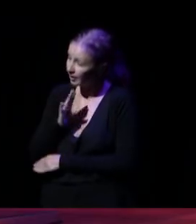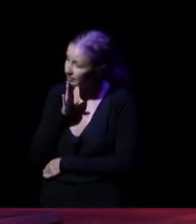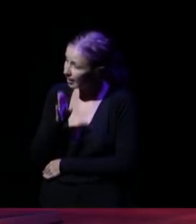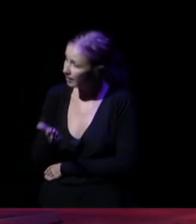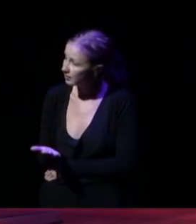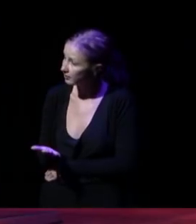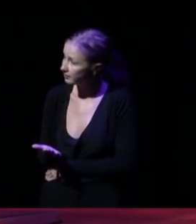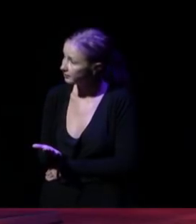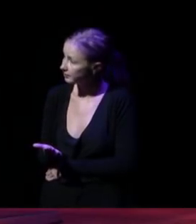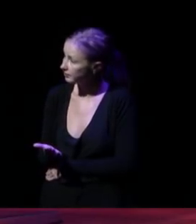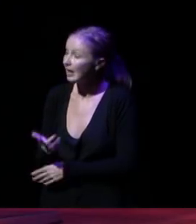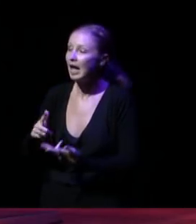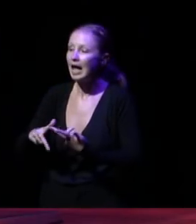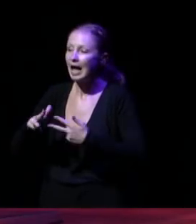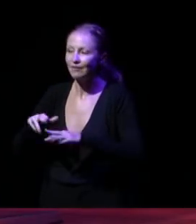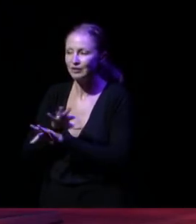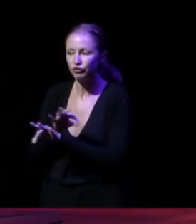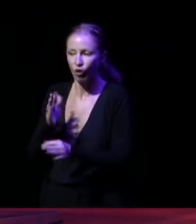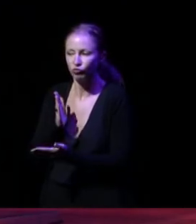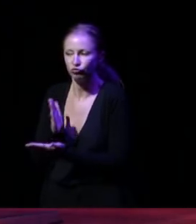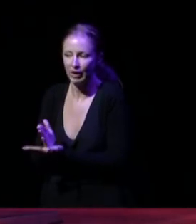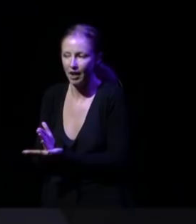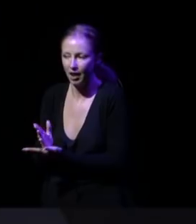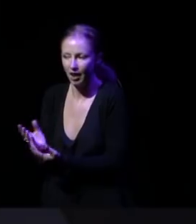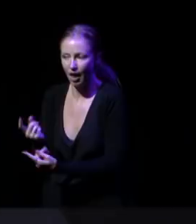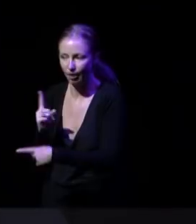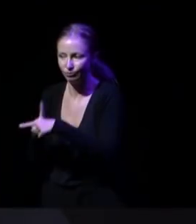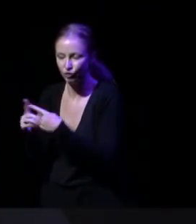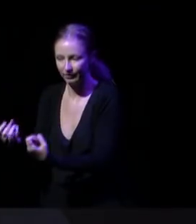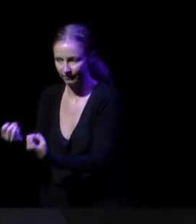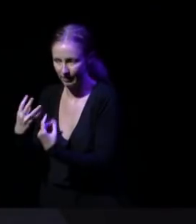Now if it's an insincere compliment, I mean, there's a differentiation between a compliment,